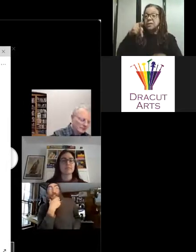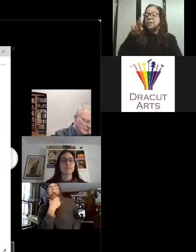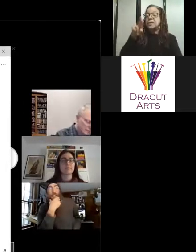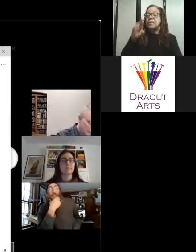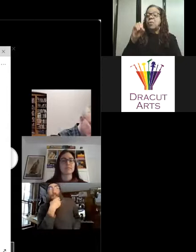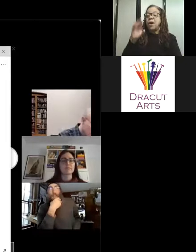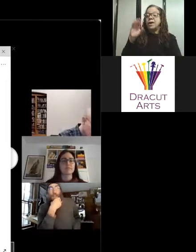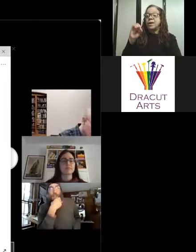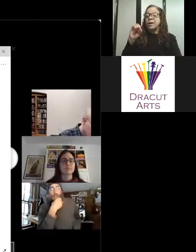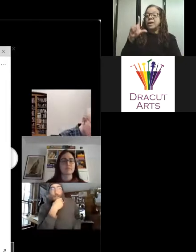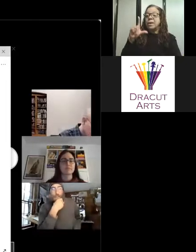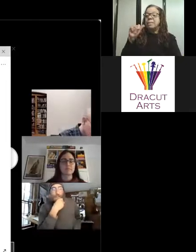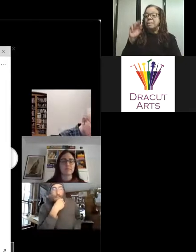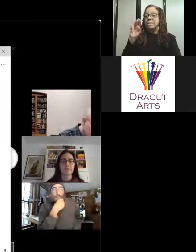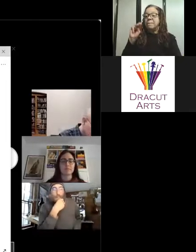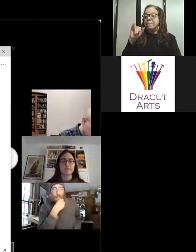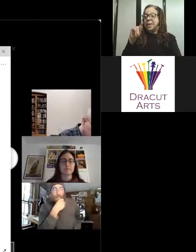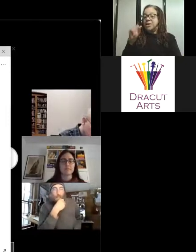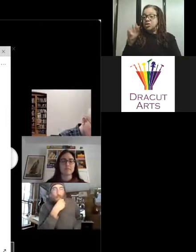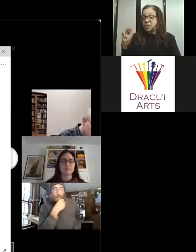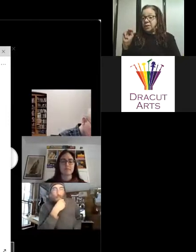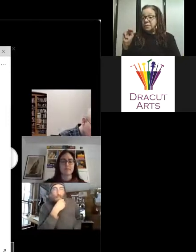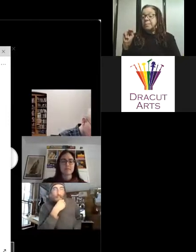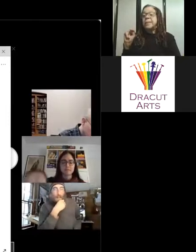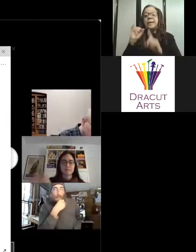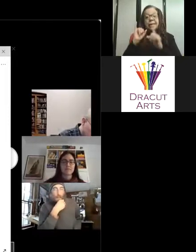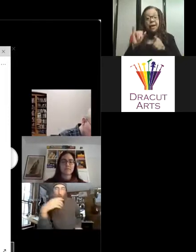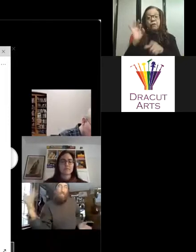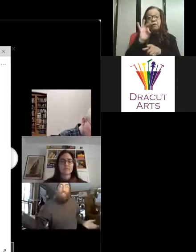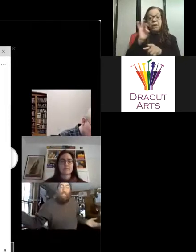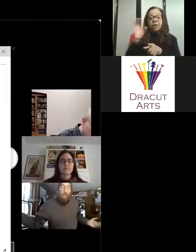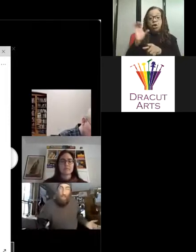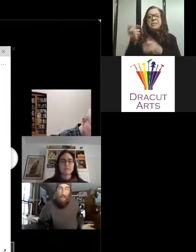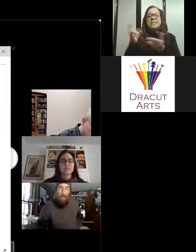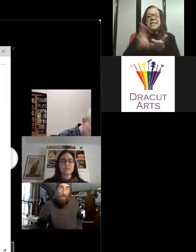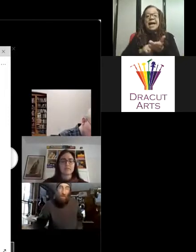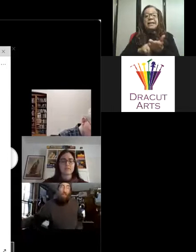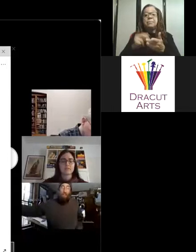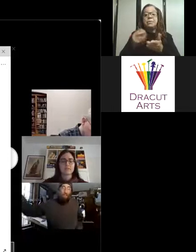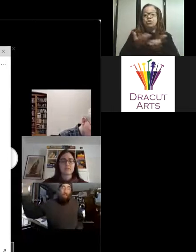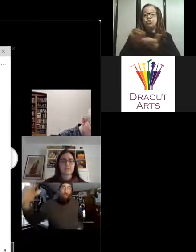Uh, I believe a three-year term. He's not really sure what's going to happen, of course, he doesn't know what's going to happen, we know, because we can